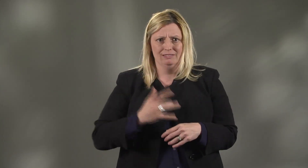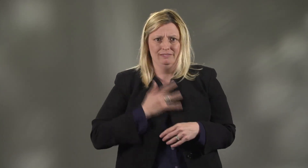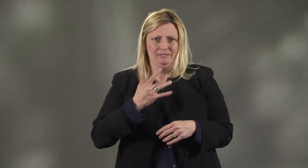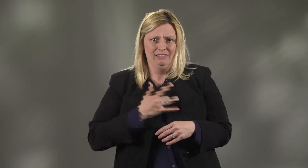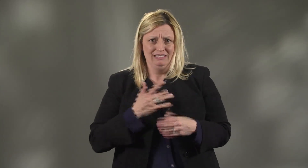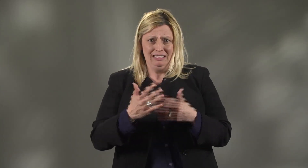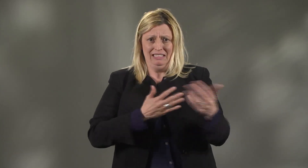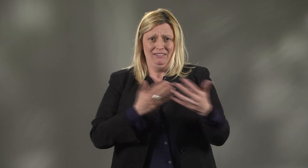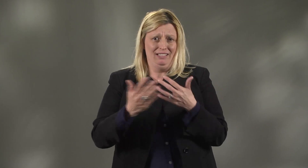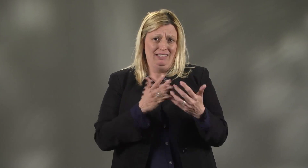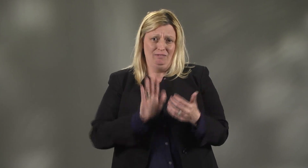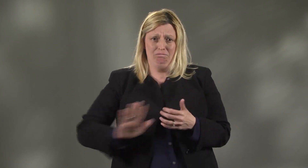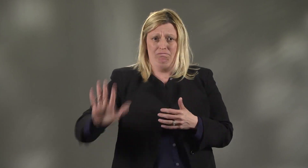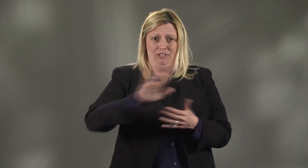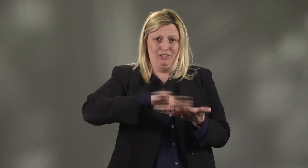even if the intentions mean well.